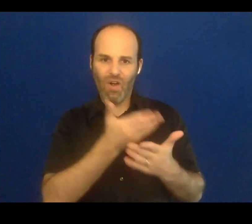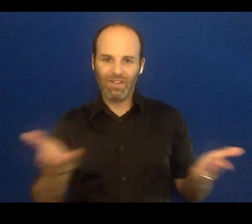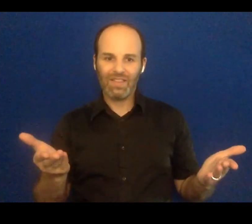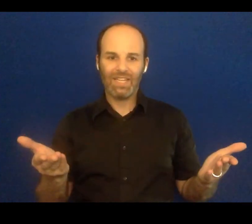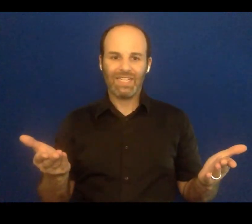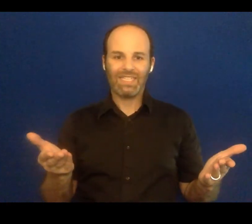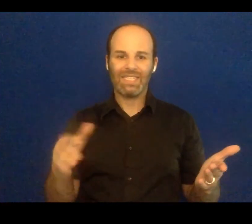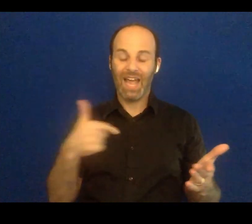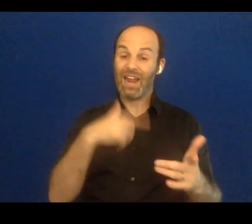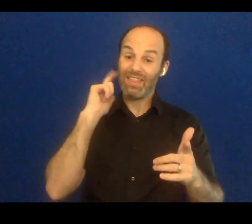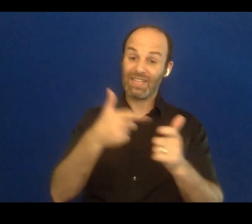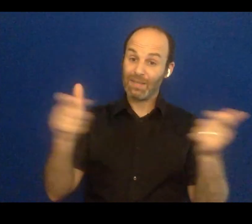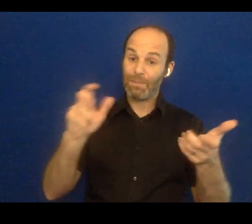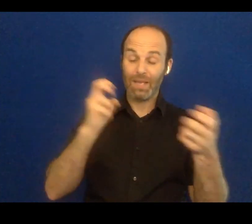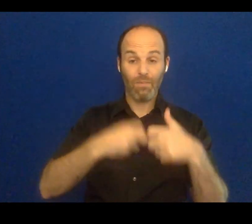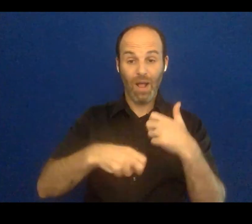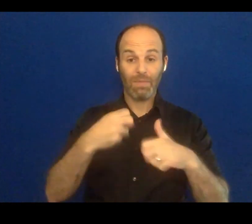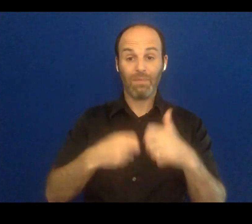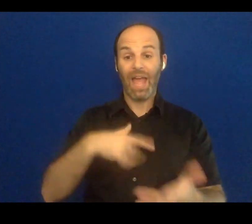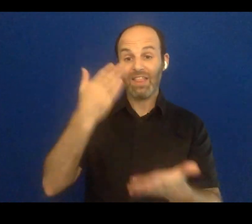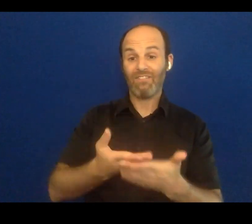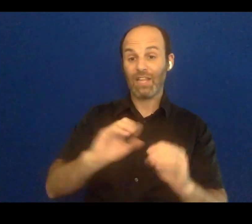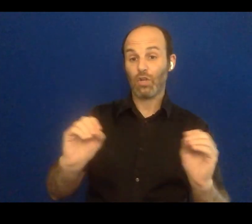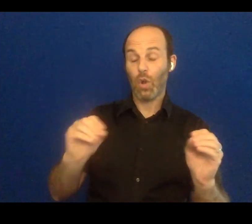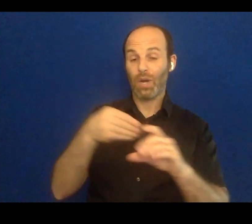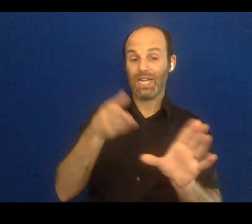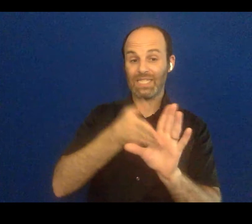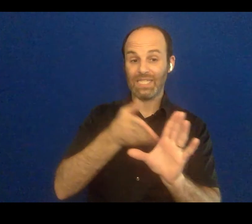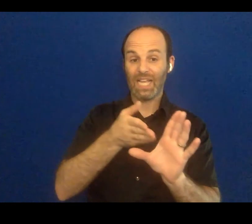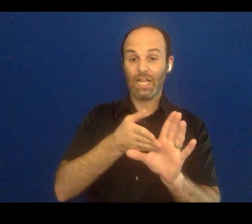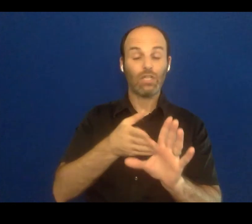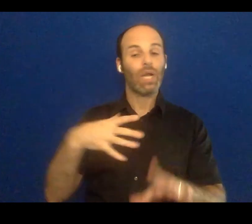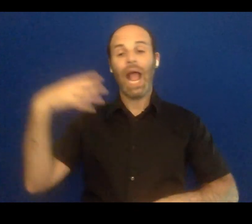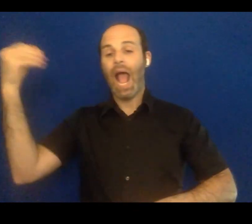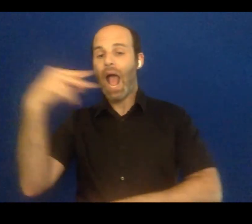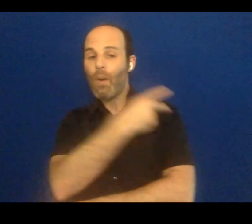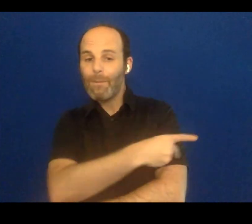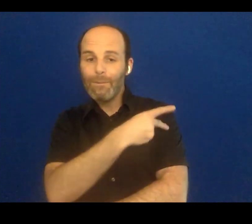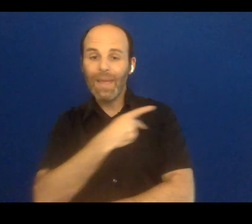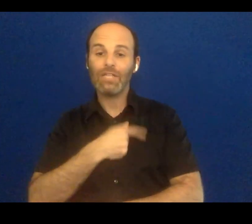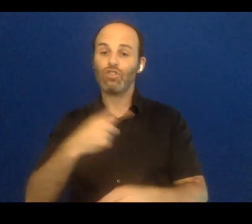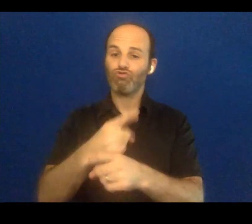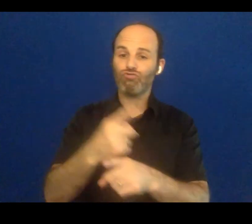THAT IS A BIG ISSUE AND THE FACT THAT NOBODY IN PSYCH HOSPITALS AND EVEN OUTPATIENT AND REGULAR